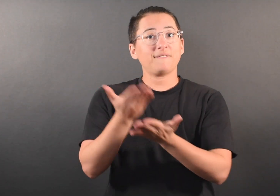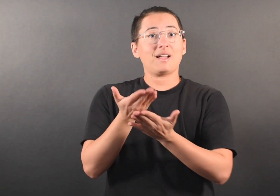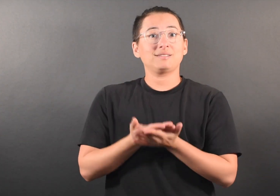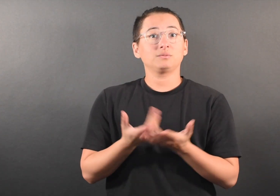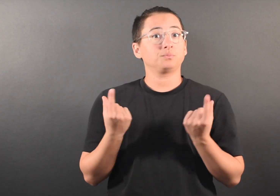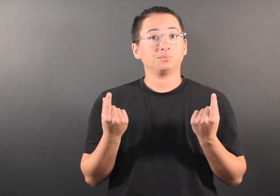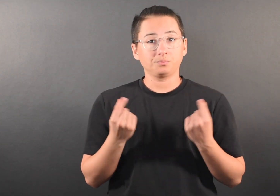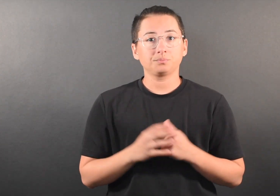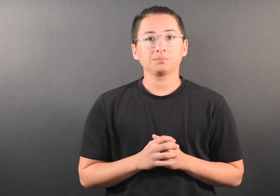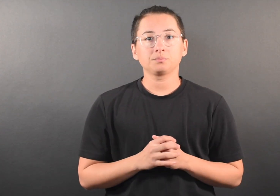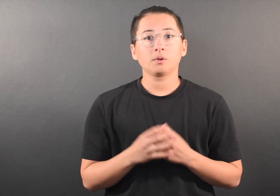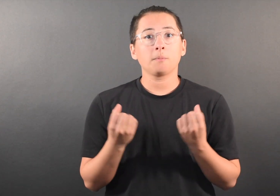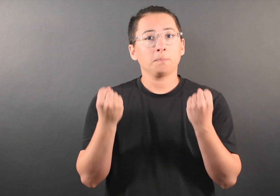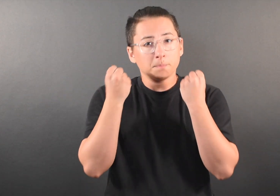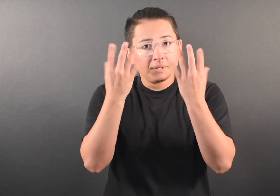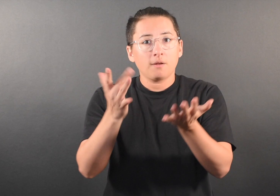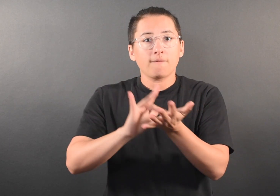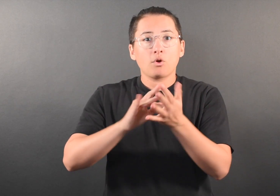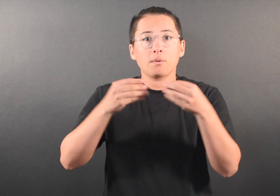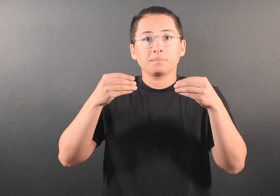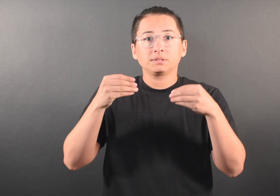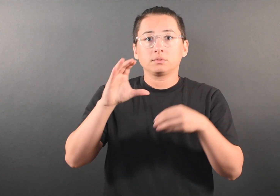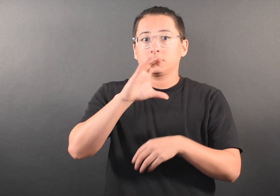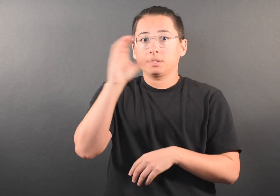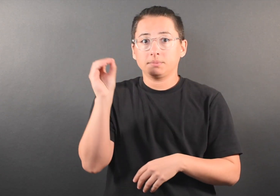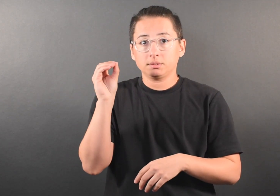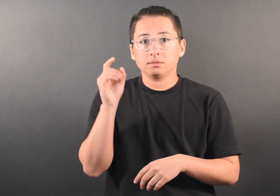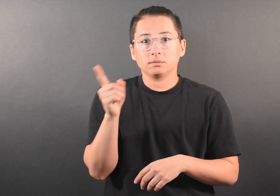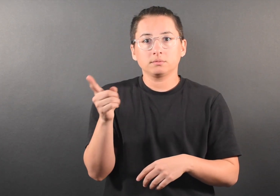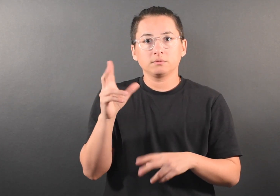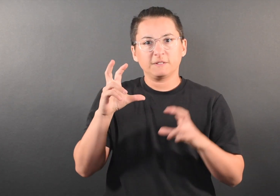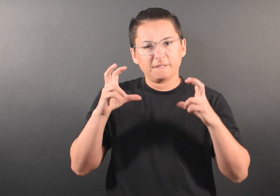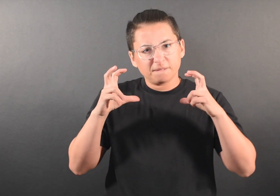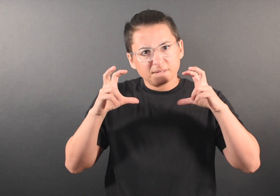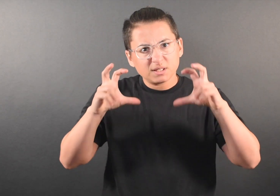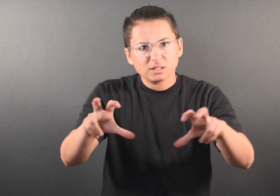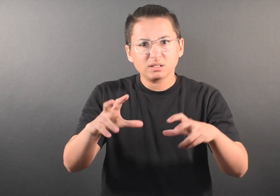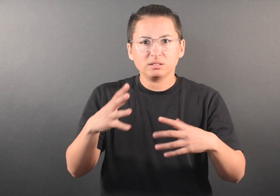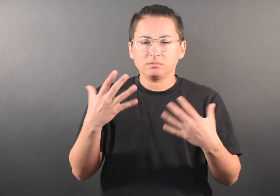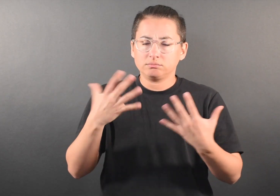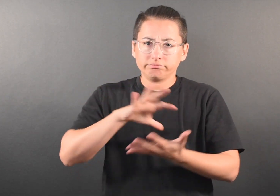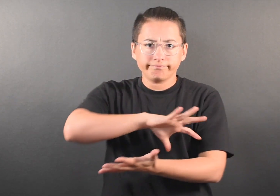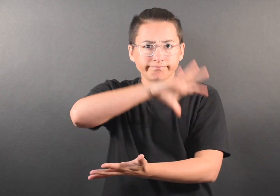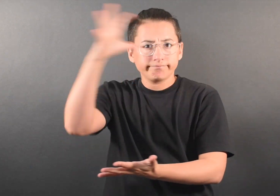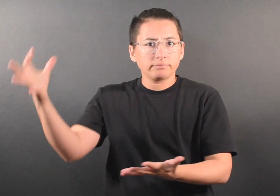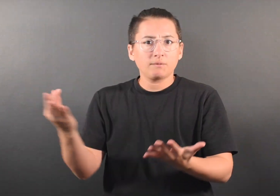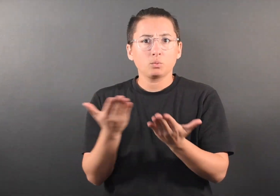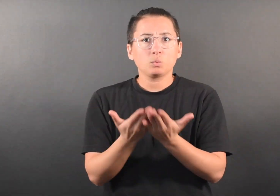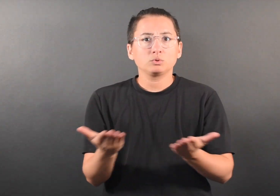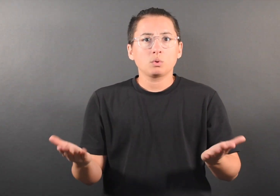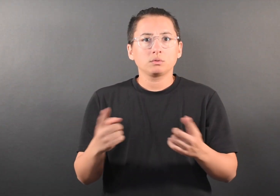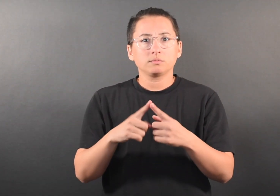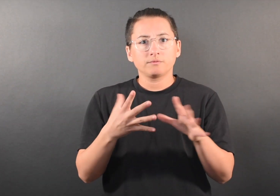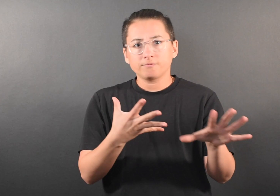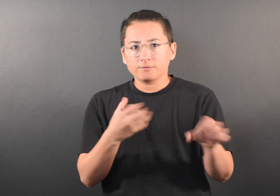Fact: Many pharmaceutical companies invested significant resources into quickly developing